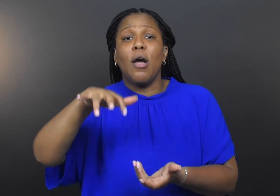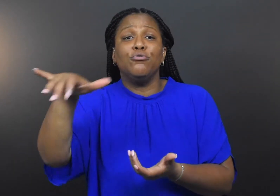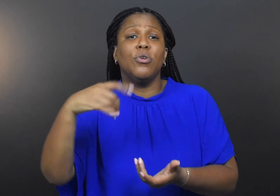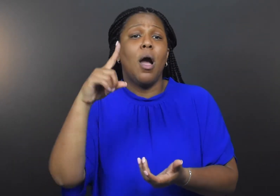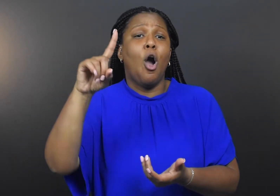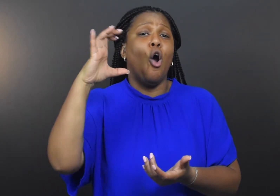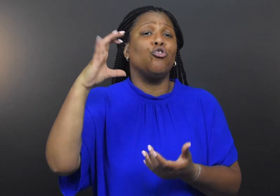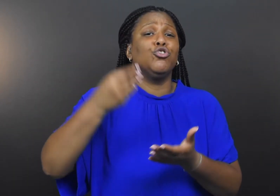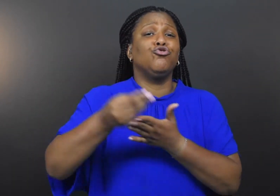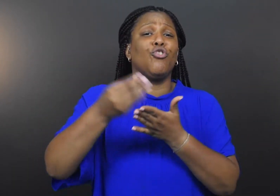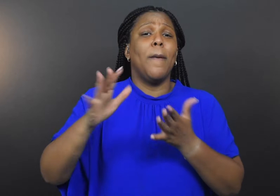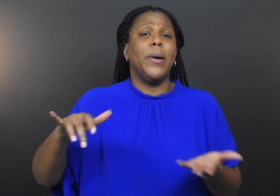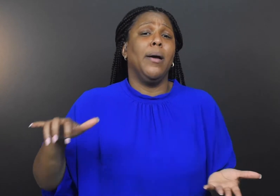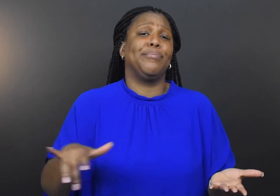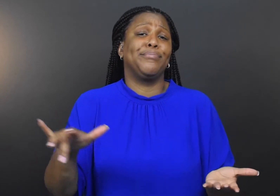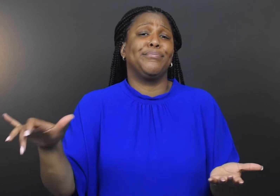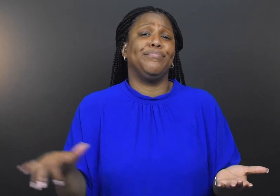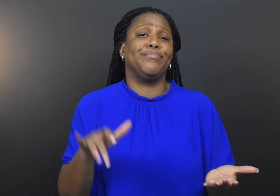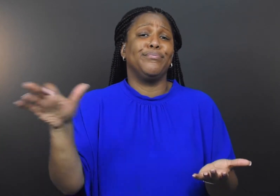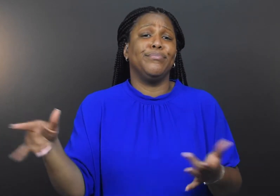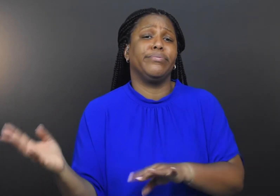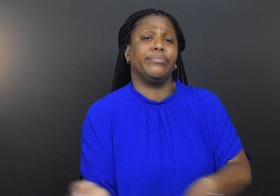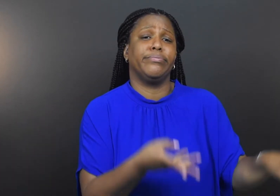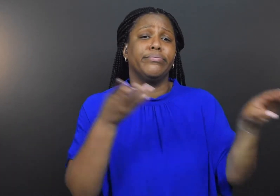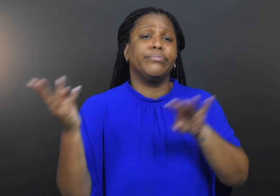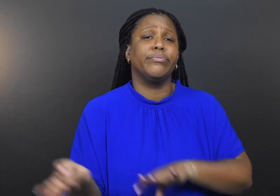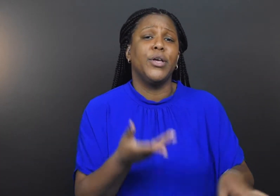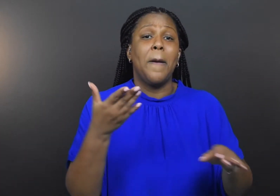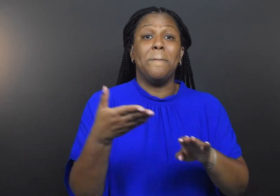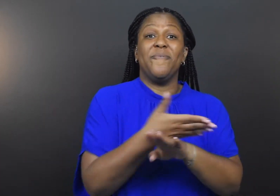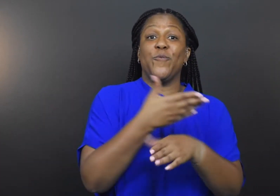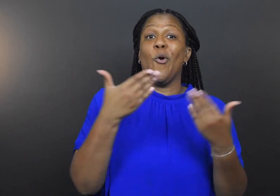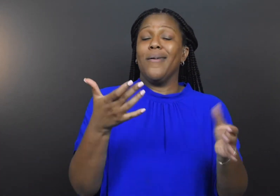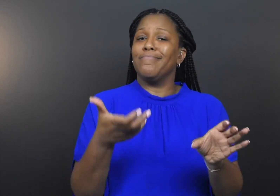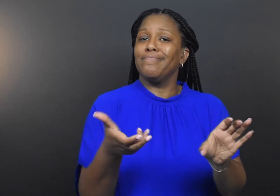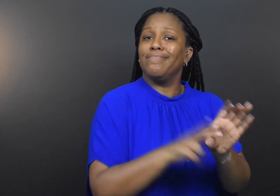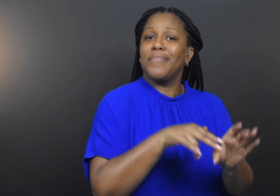in a checkout lane before taking the bus home to her tight-knit family.